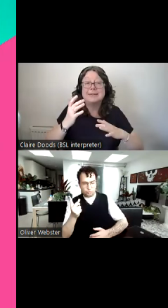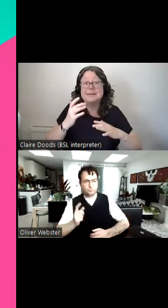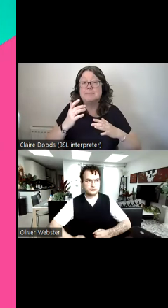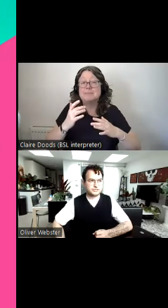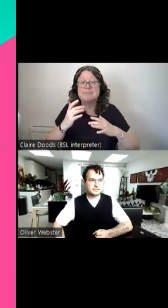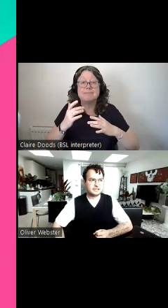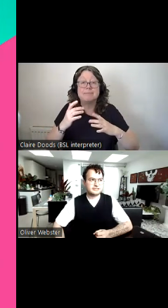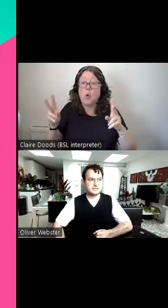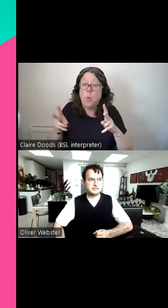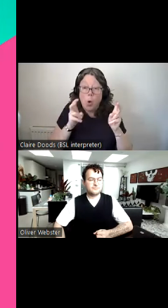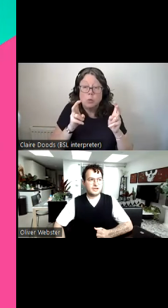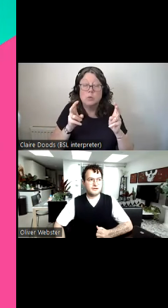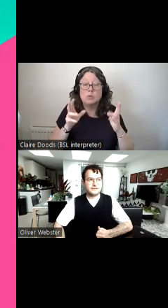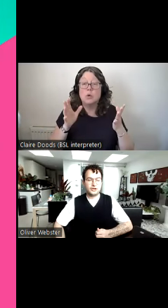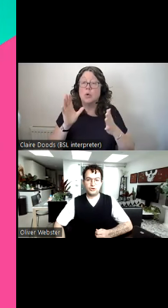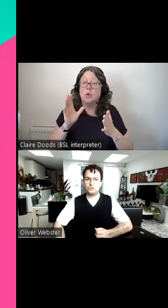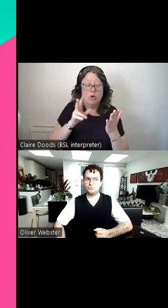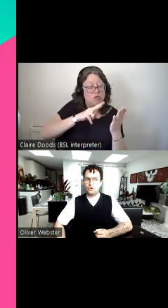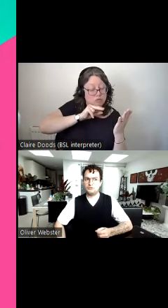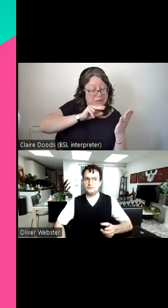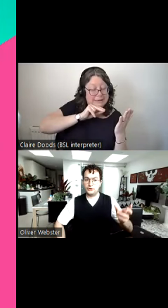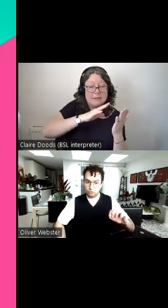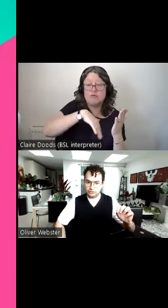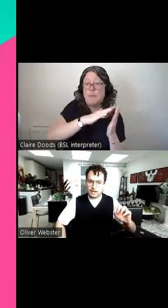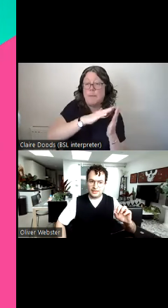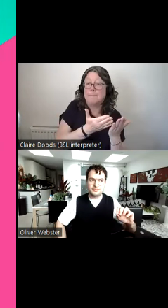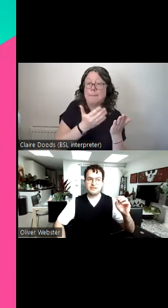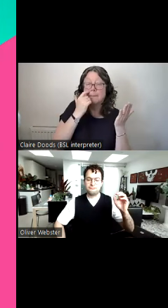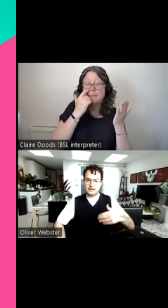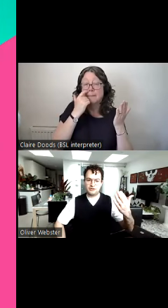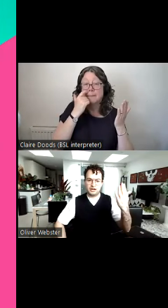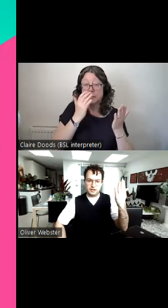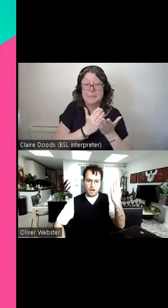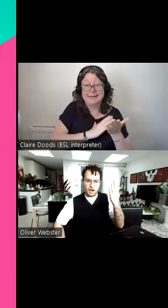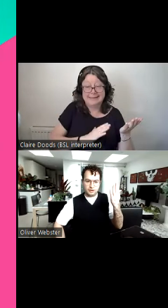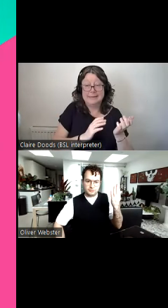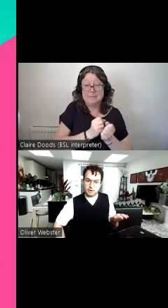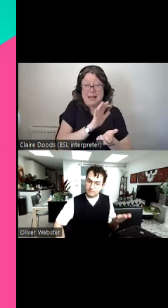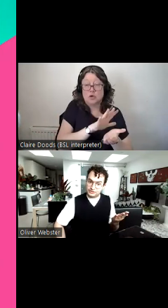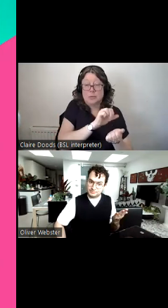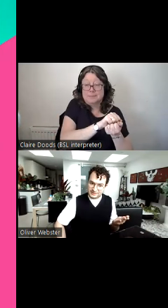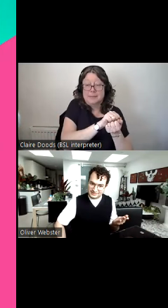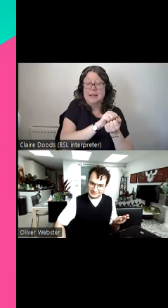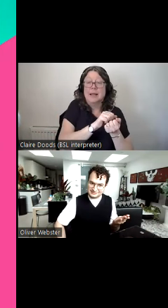We once recently did a video of an author and they read out an unpublished piece